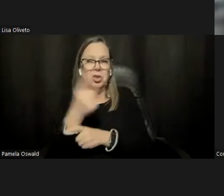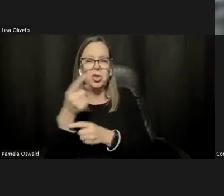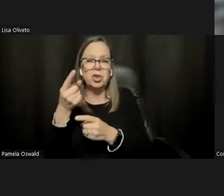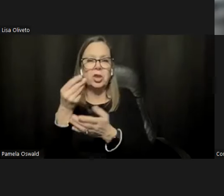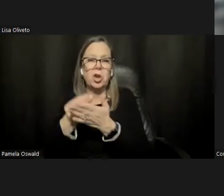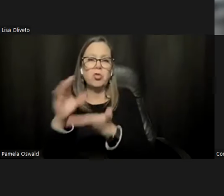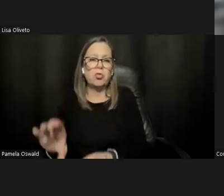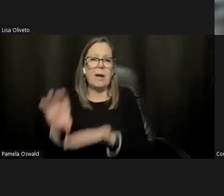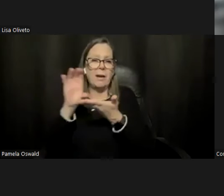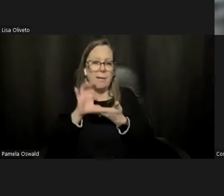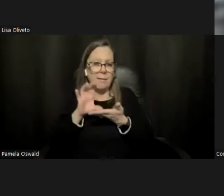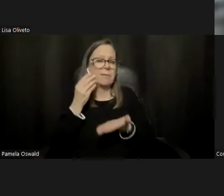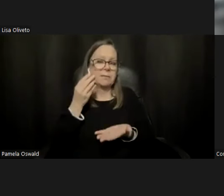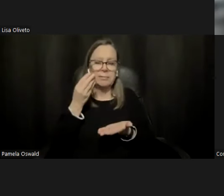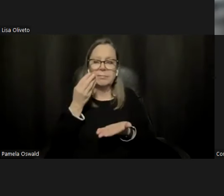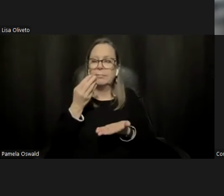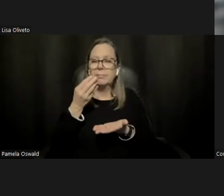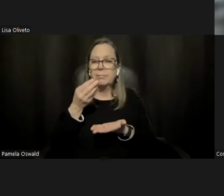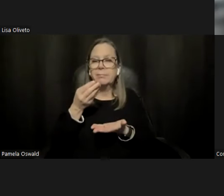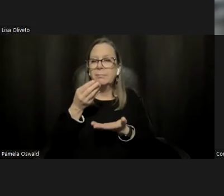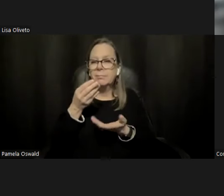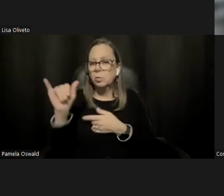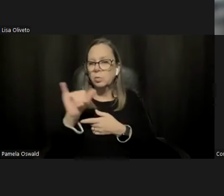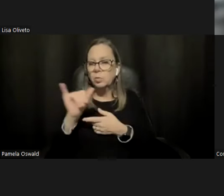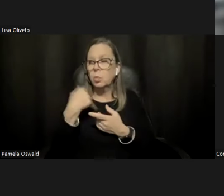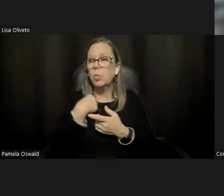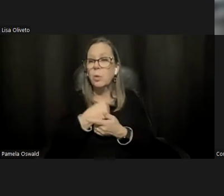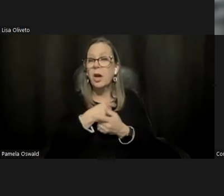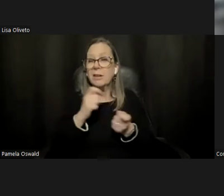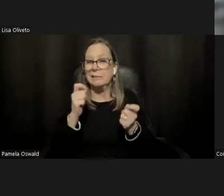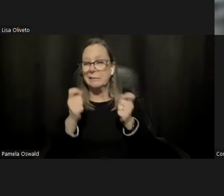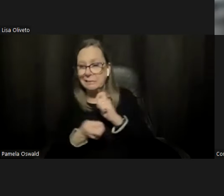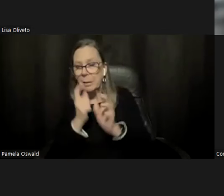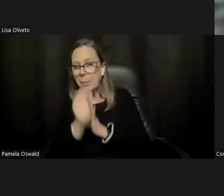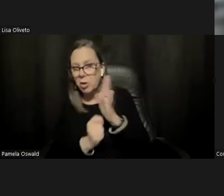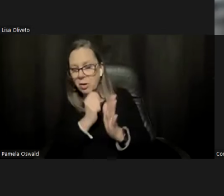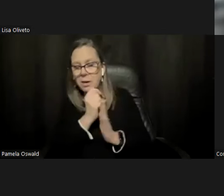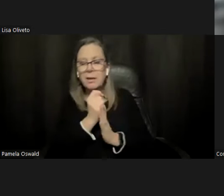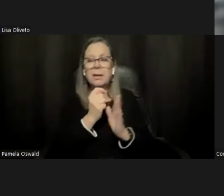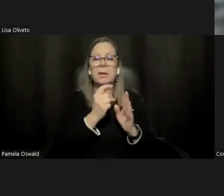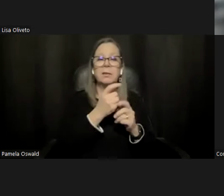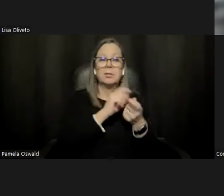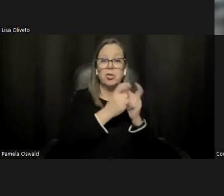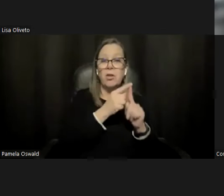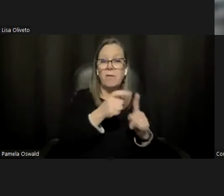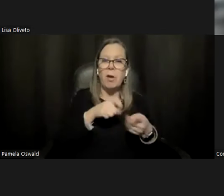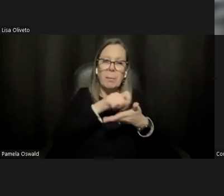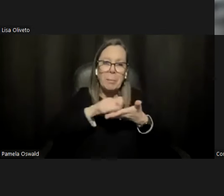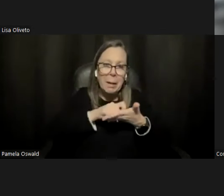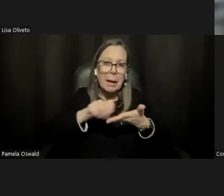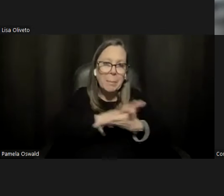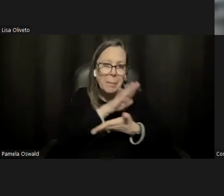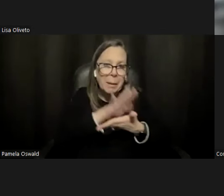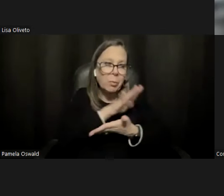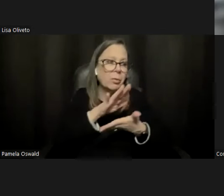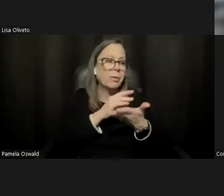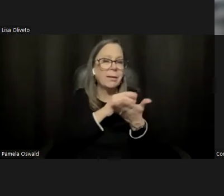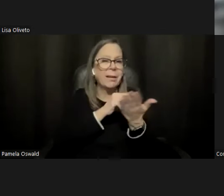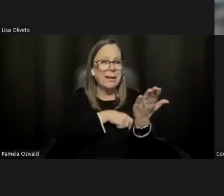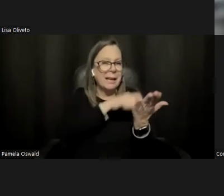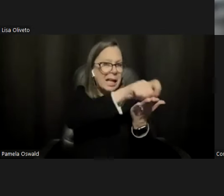We are in a transition period, as we are switching from pen and paper and submitting requests